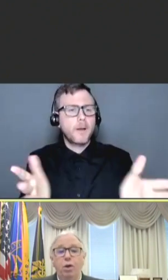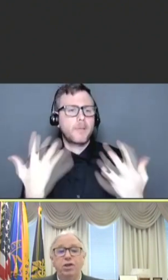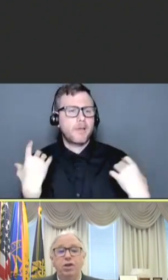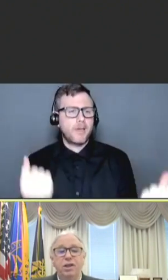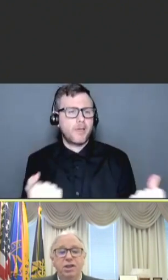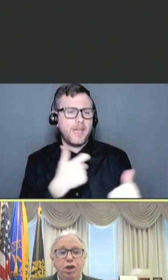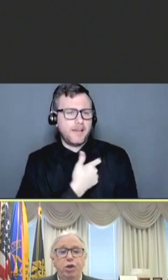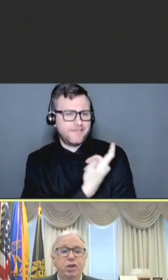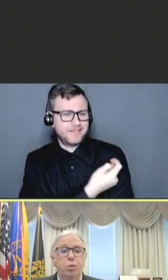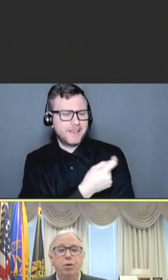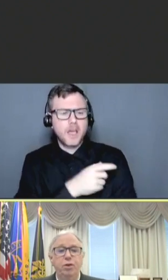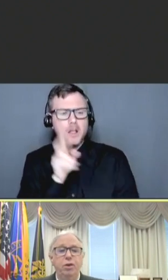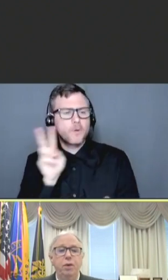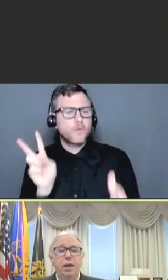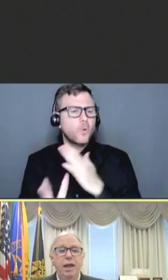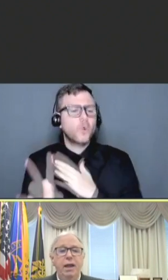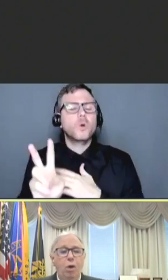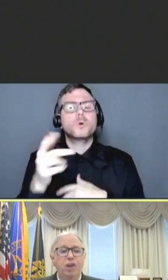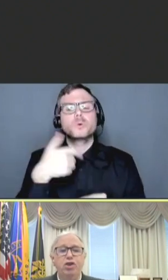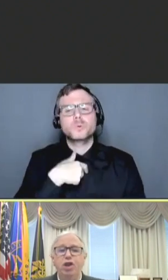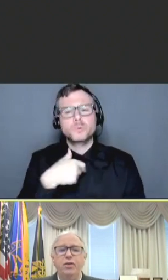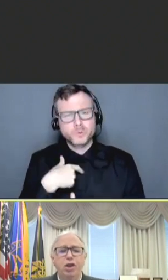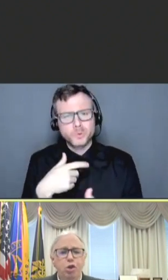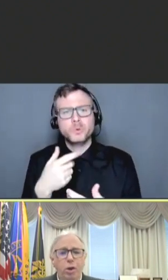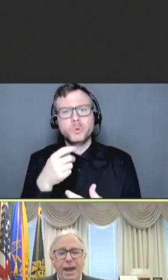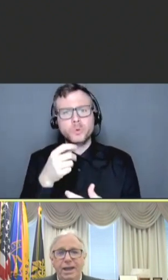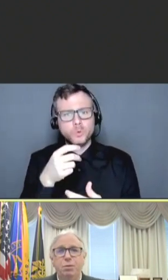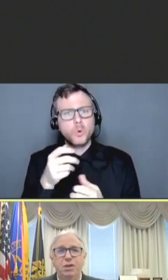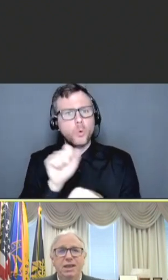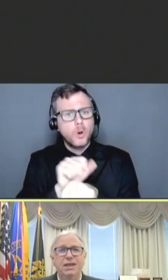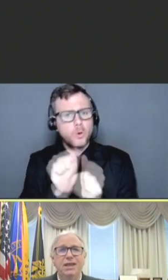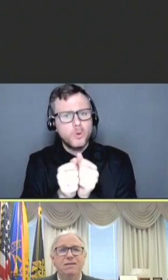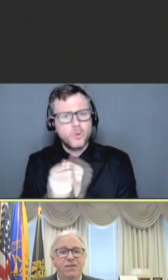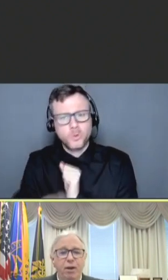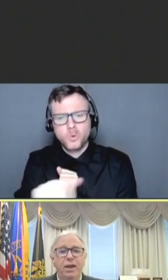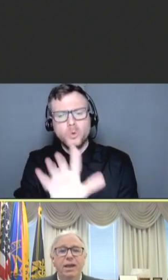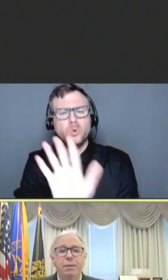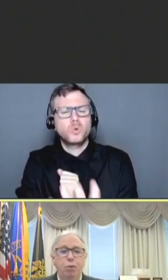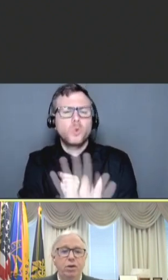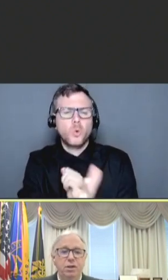forward to continuing to work with you, and want you to know that your expertise is very important